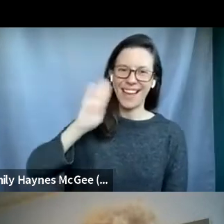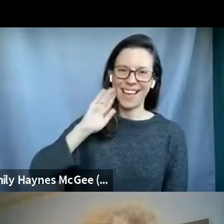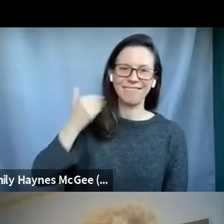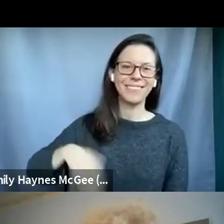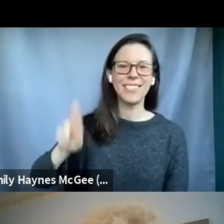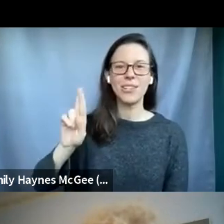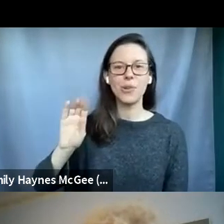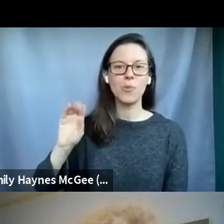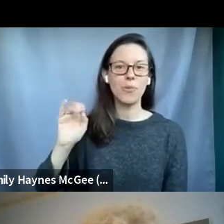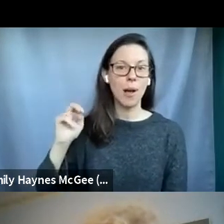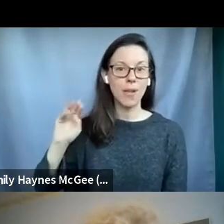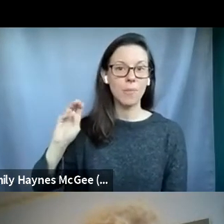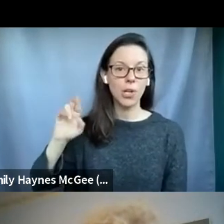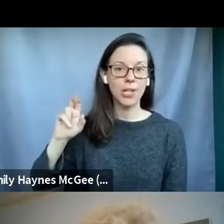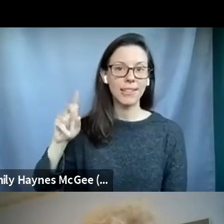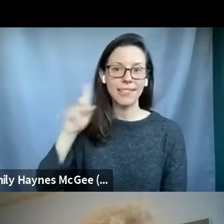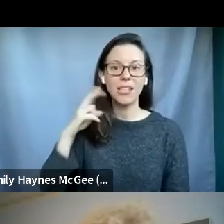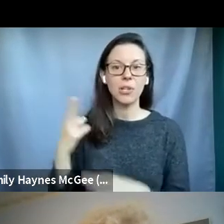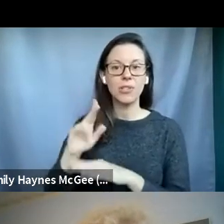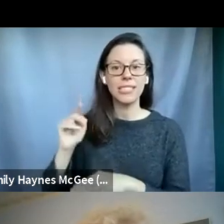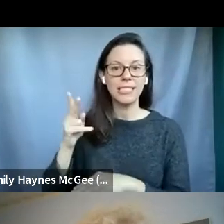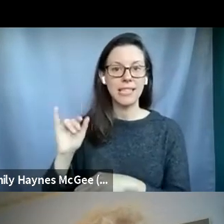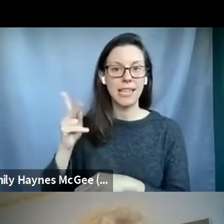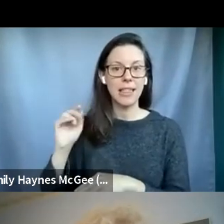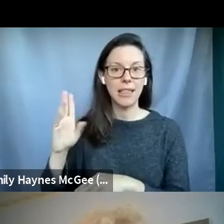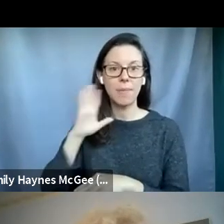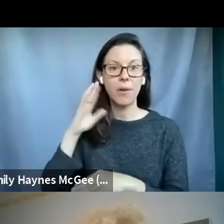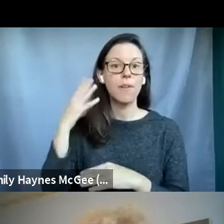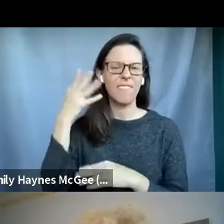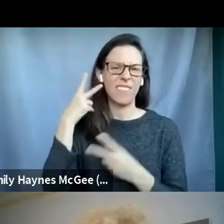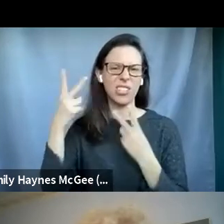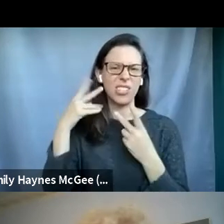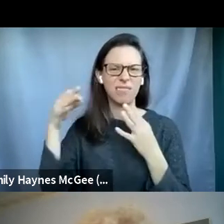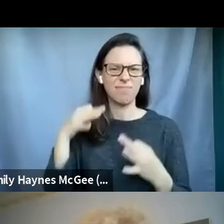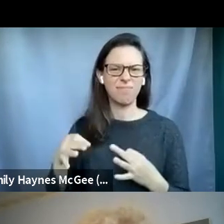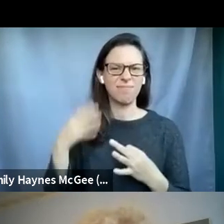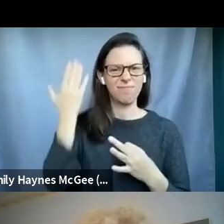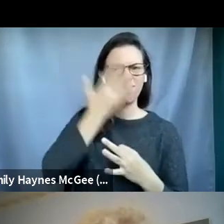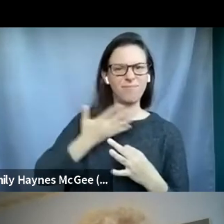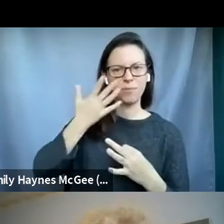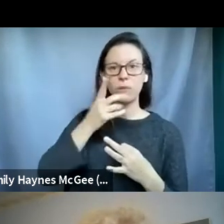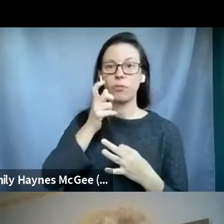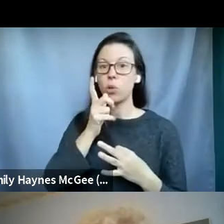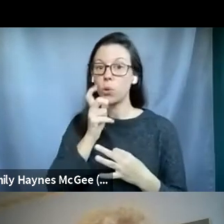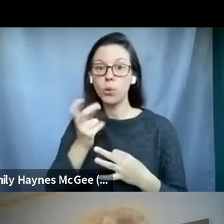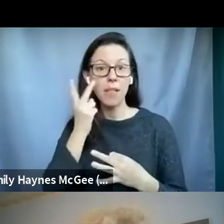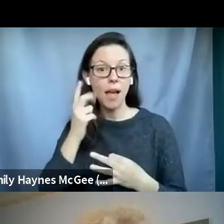I use they, them pronouns. I'm going to visually describe myself for folks who are blind, have low vision, or are